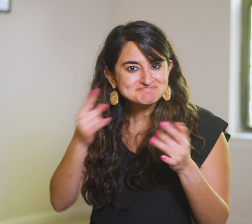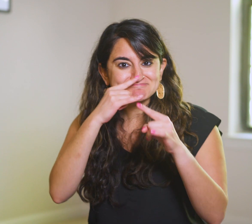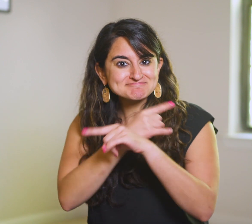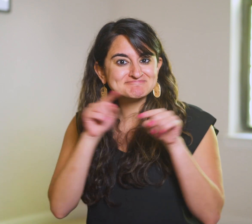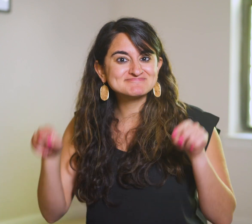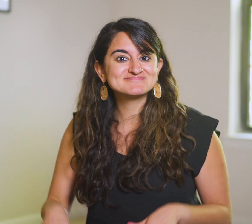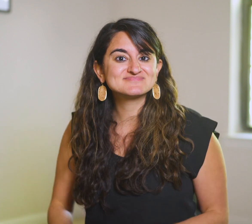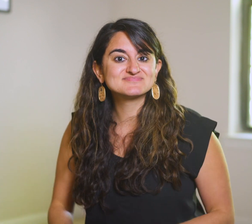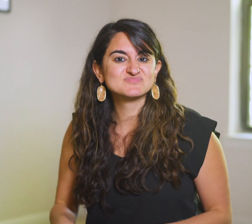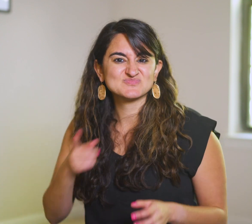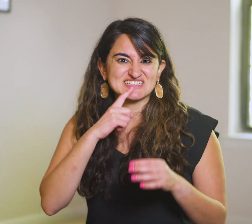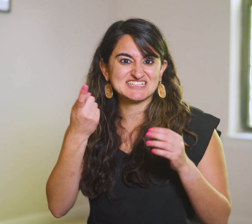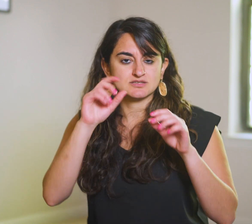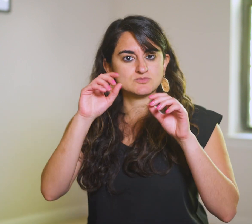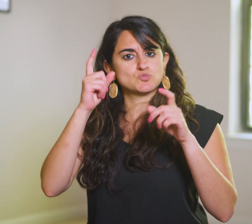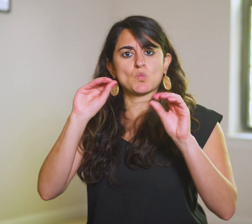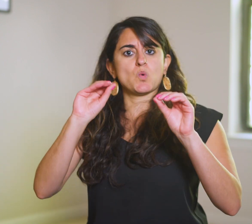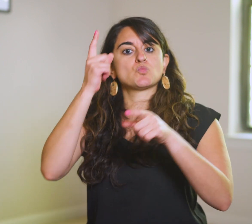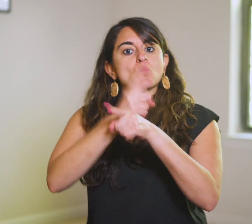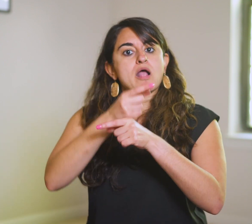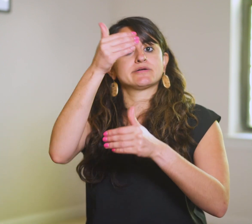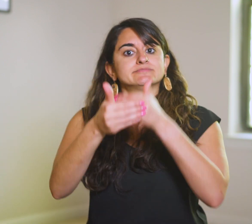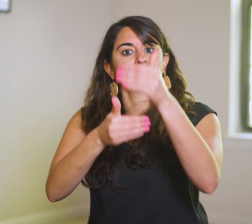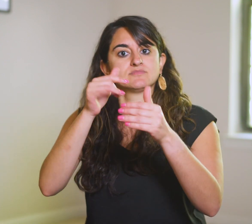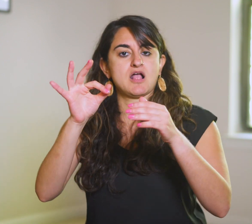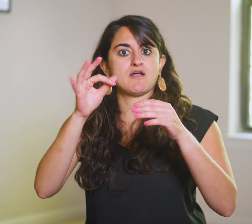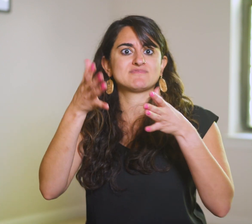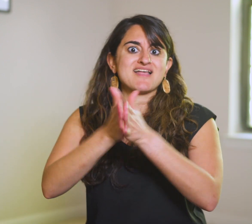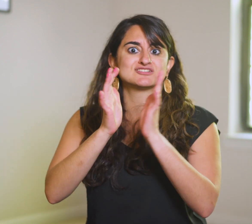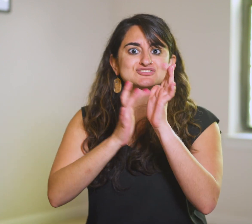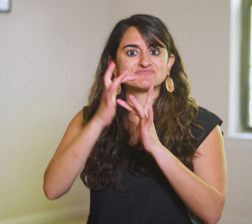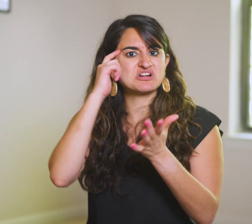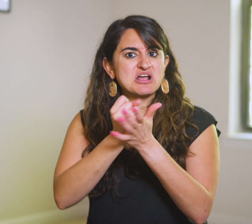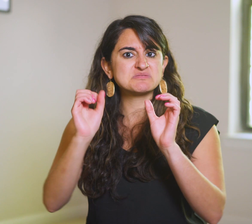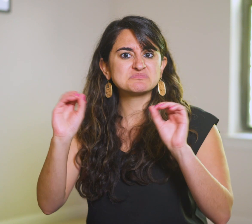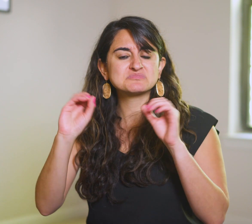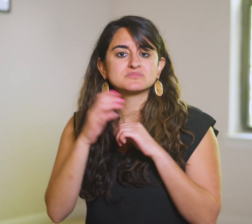There’s no formula.